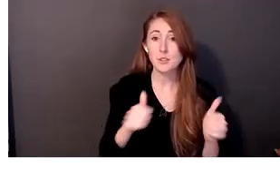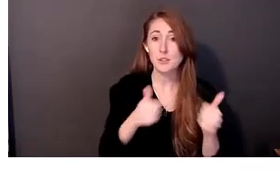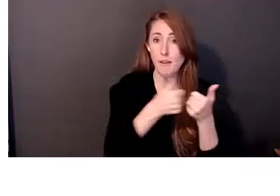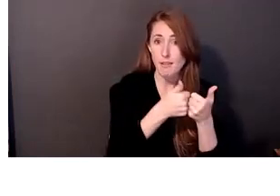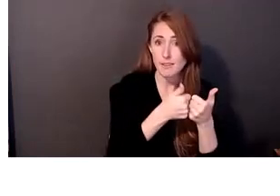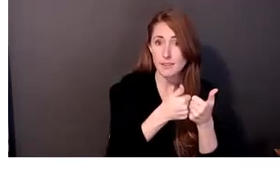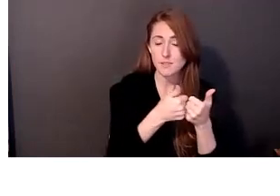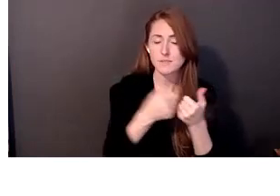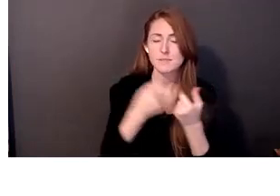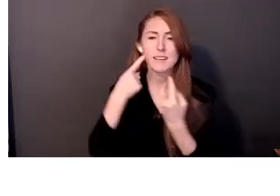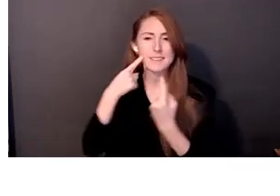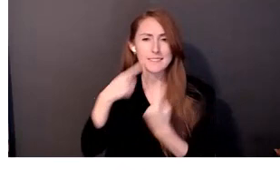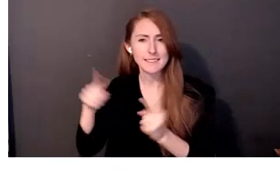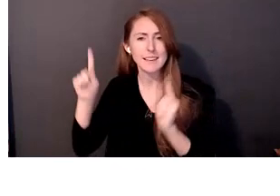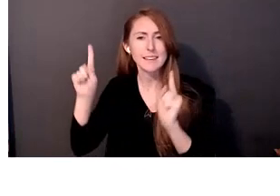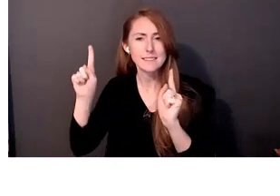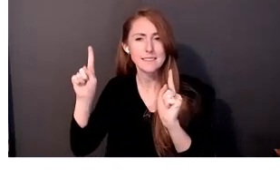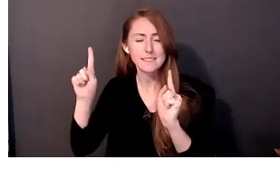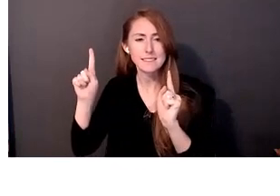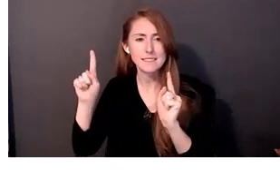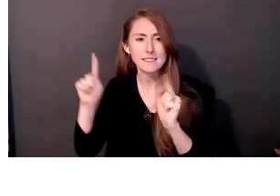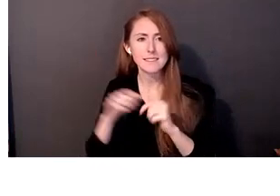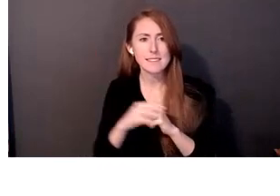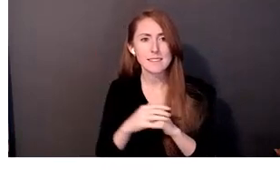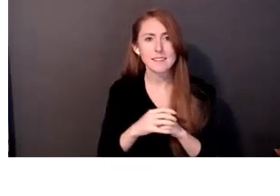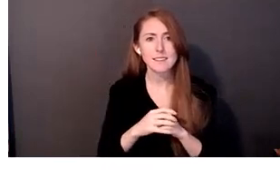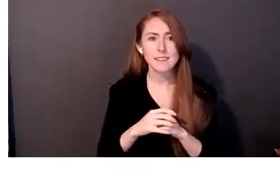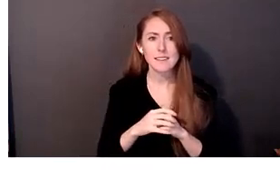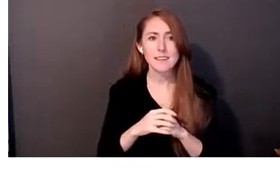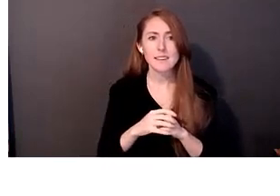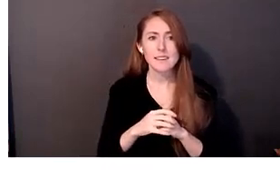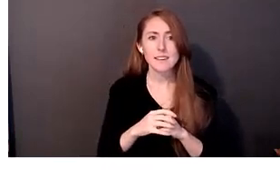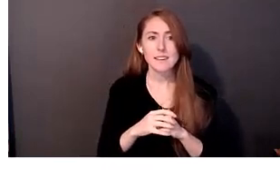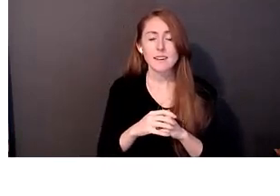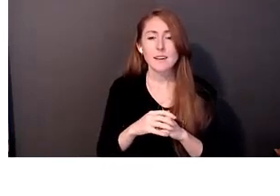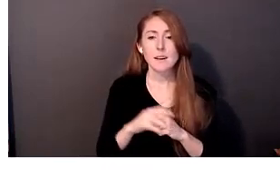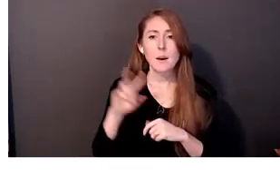So here you have the bilingual part and the online part.